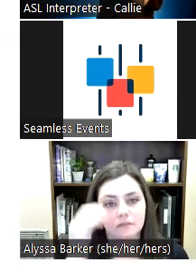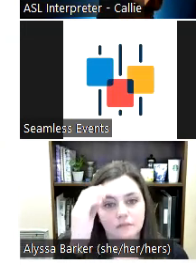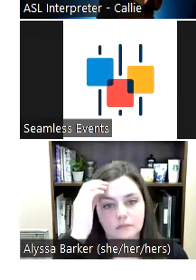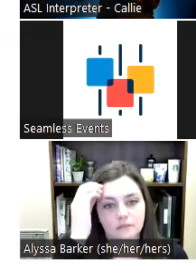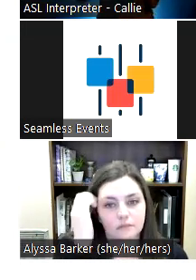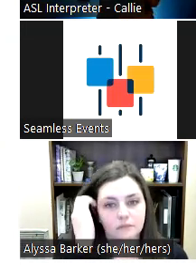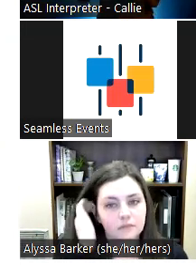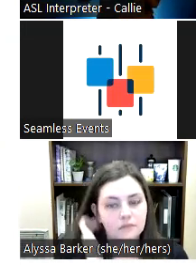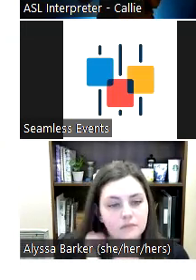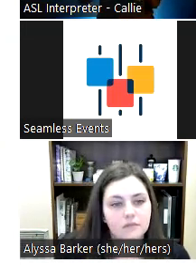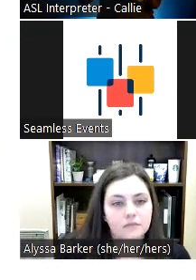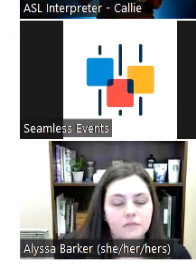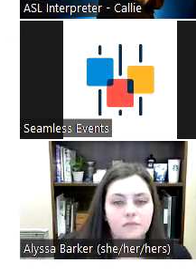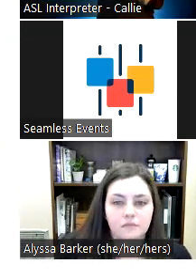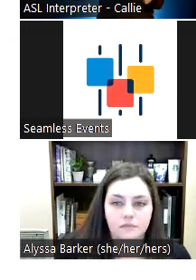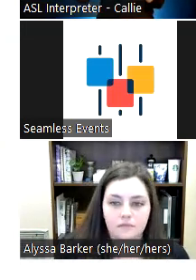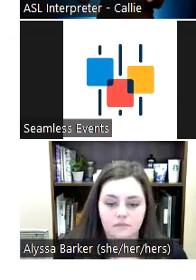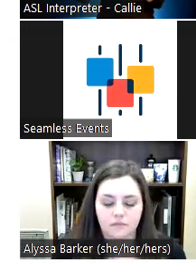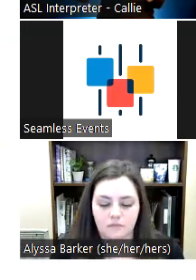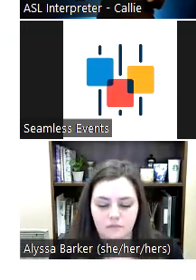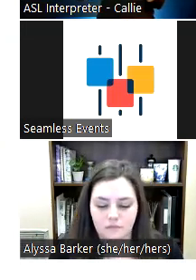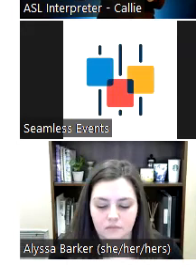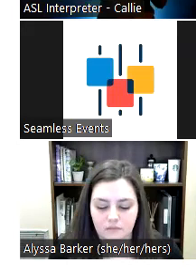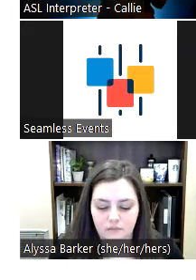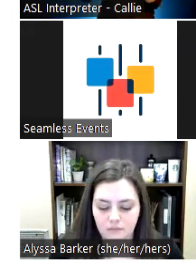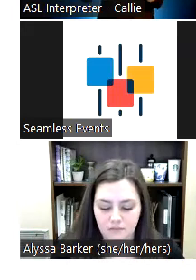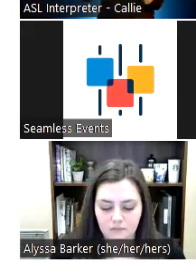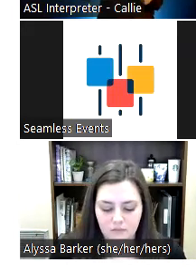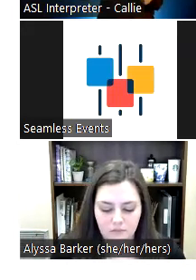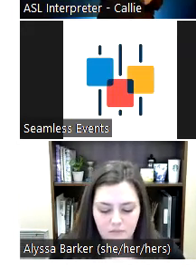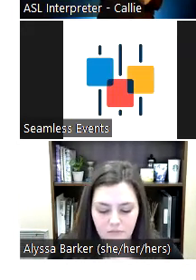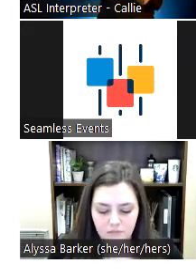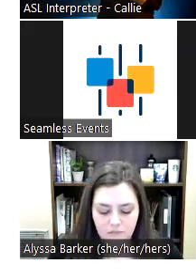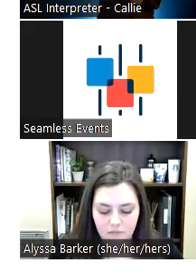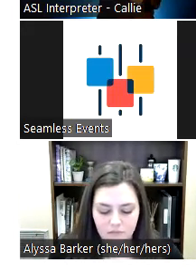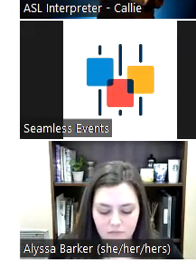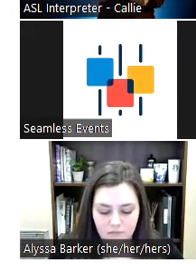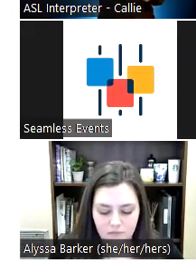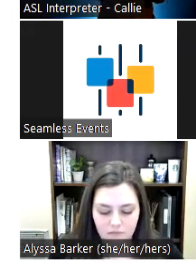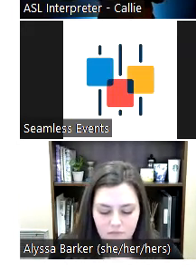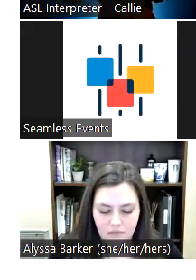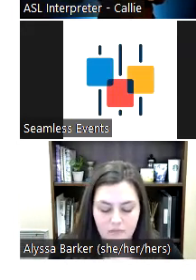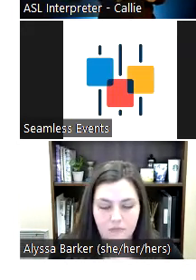will be conducted in Spanish in May one about transition services in June and then several